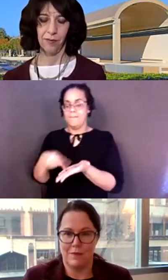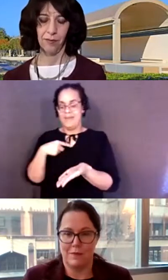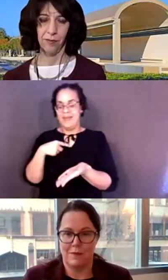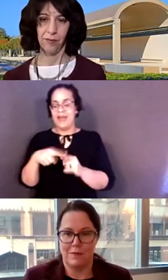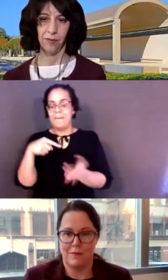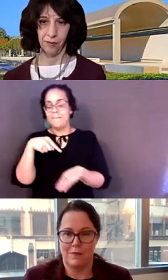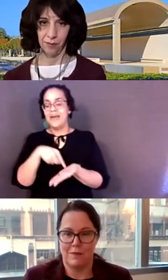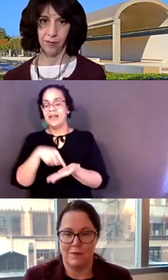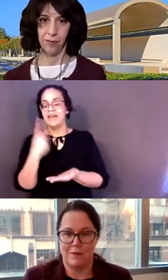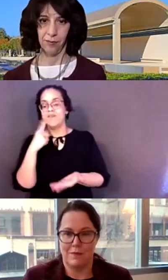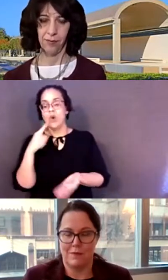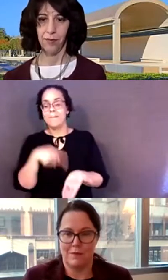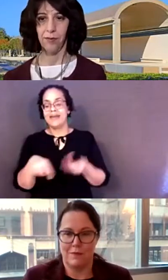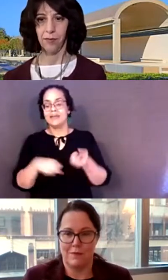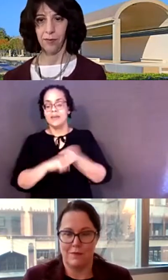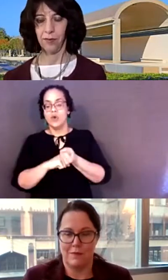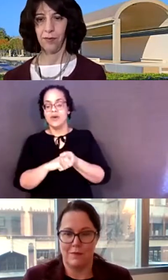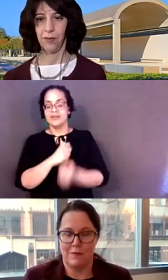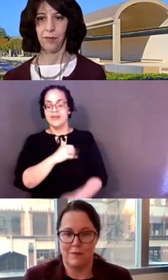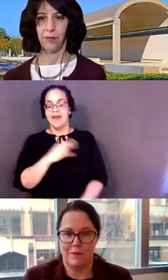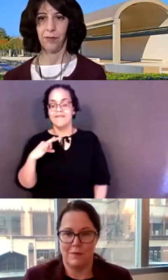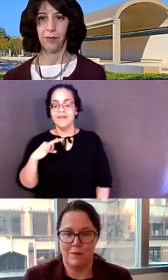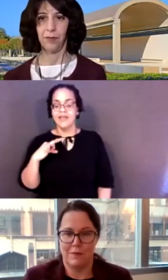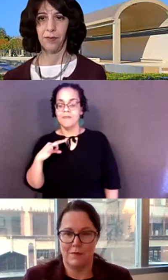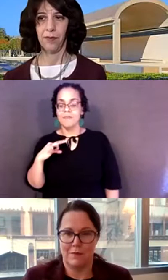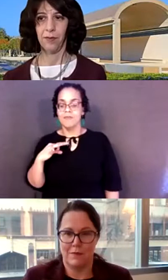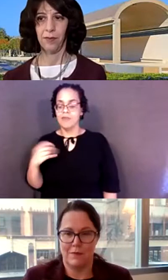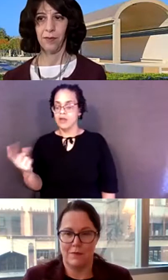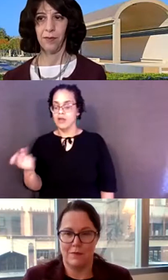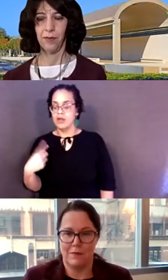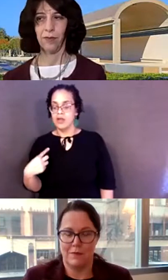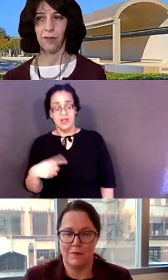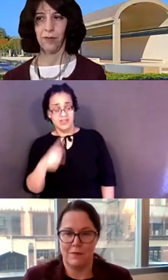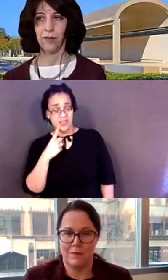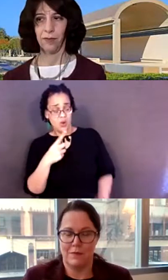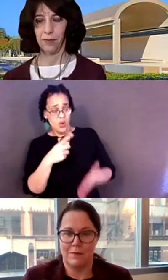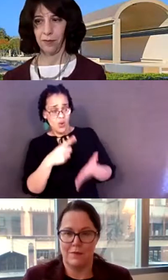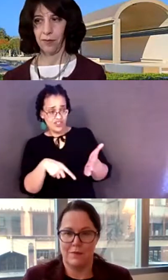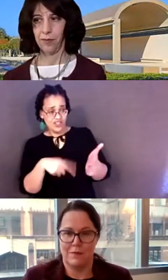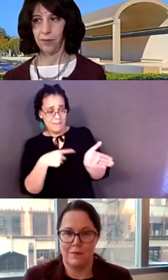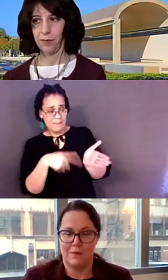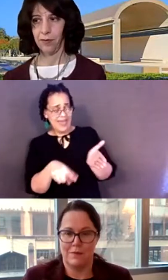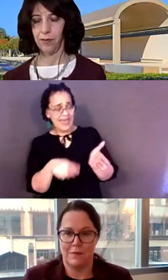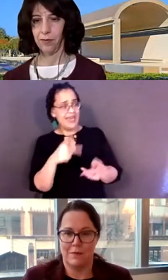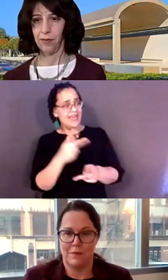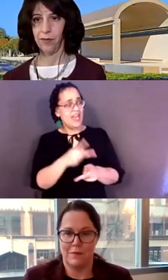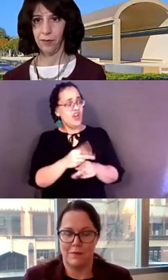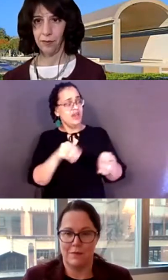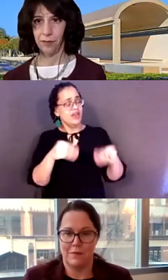support staff and the question was, what should a paid caregiver do if they have